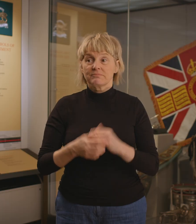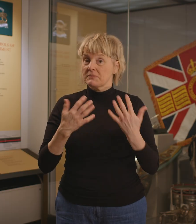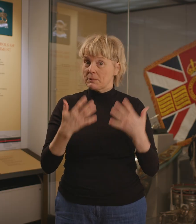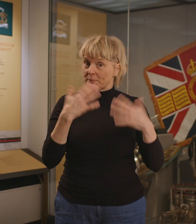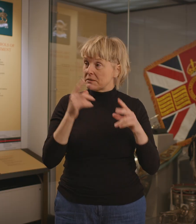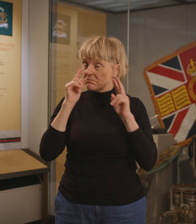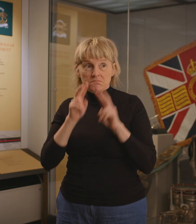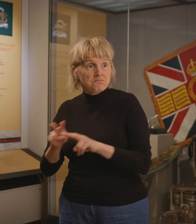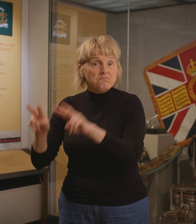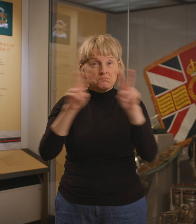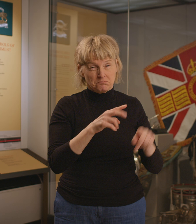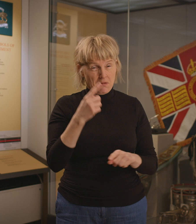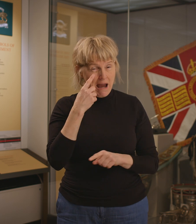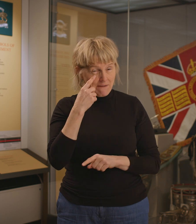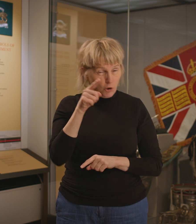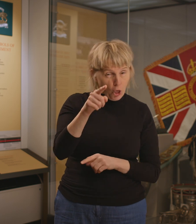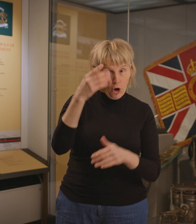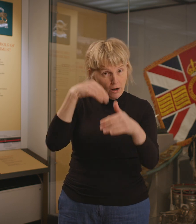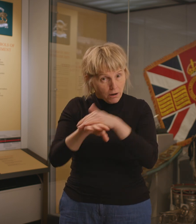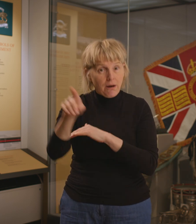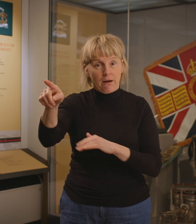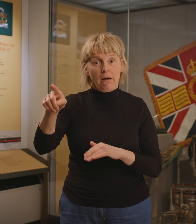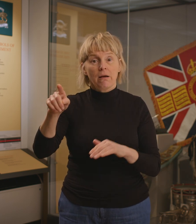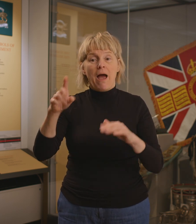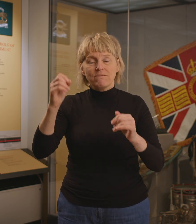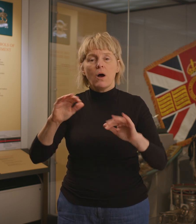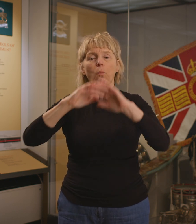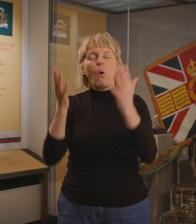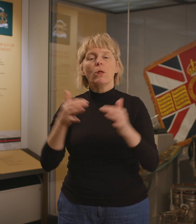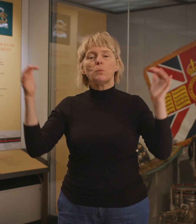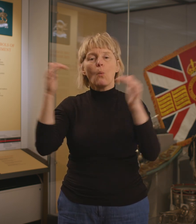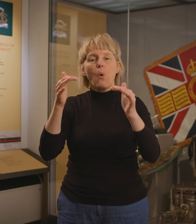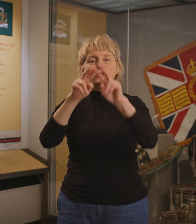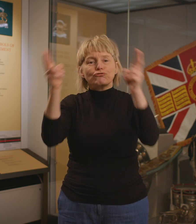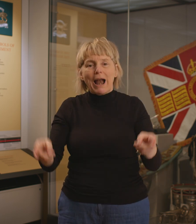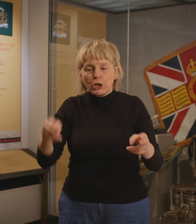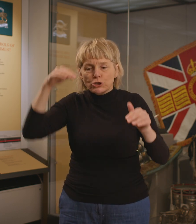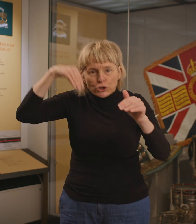As you explore the Museum make sure to visit the recreation of the First World War trench,